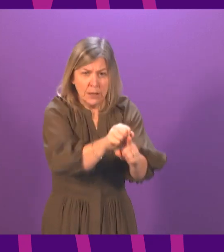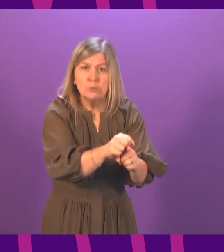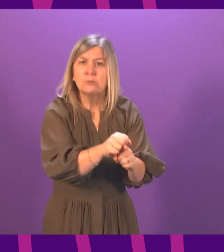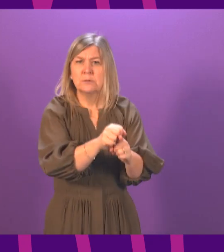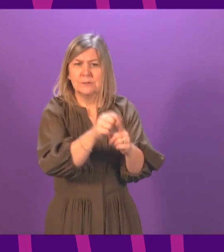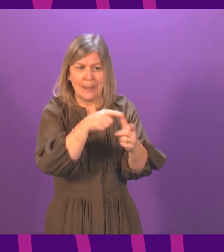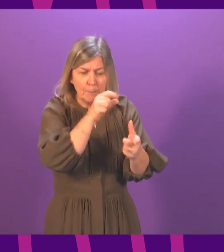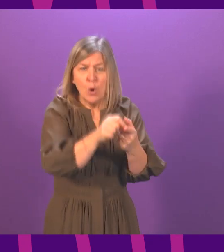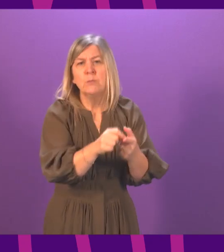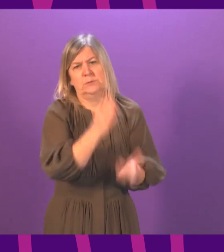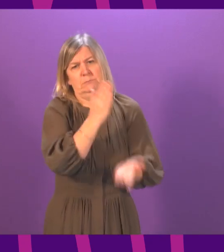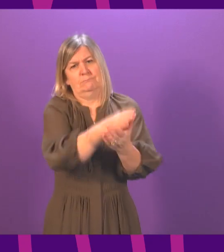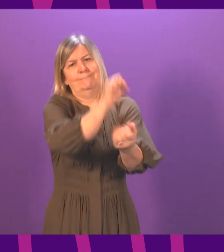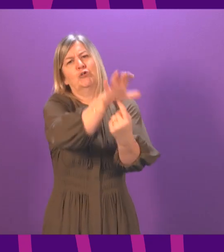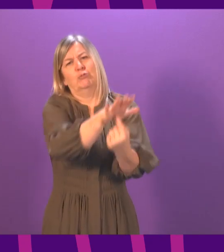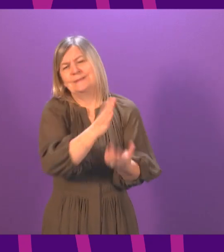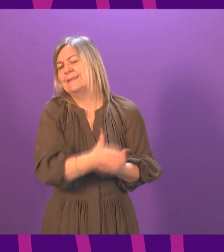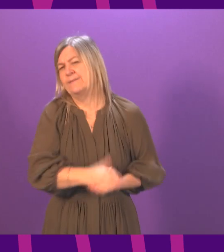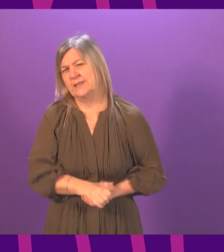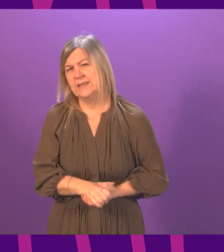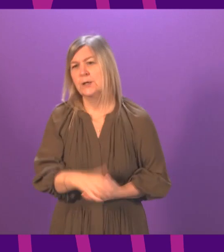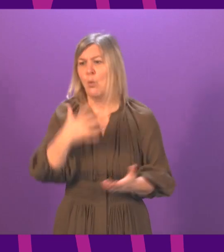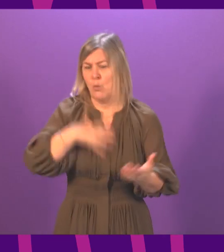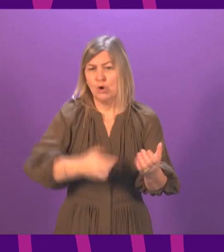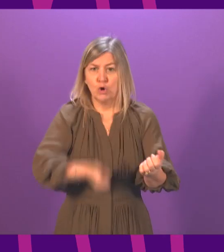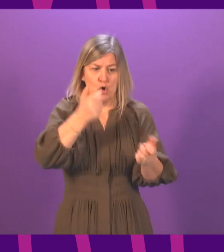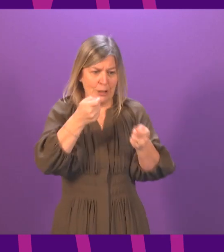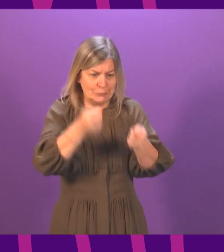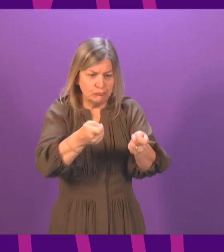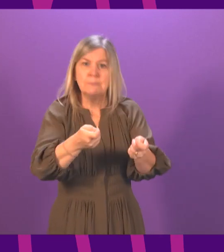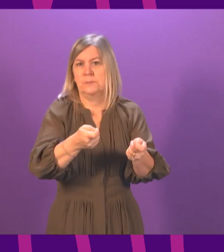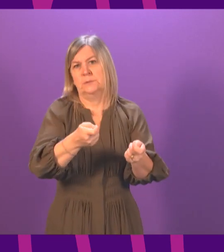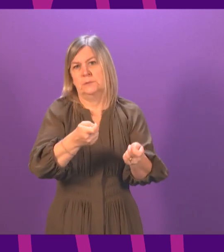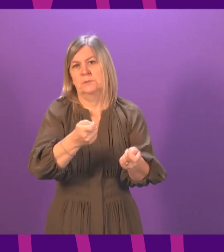so that we can get people into treatment as early as possible. That remains a priority for the whole